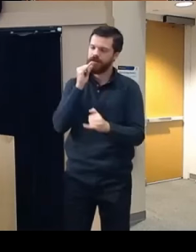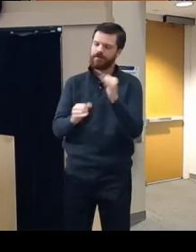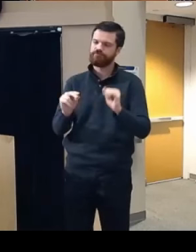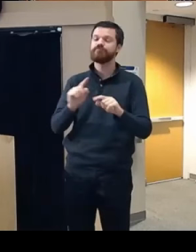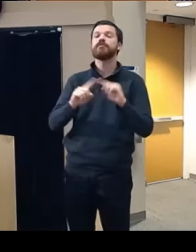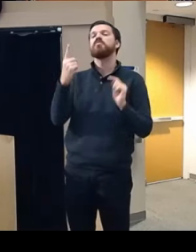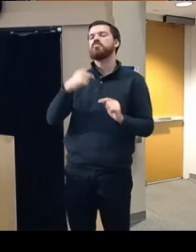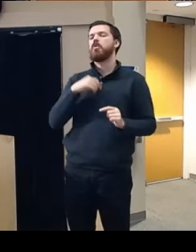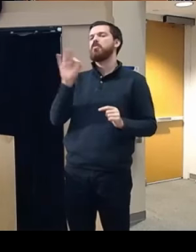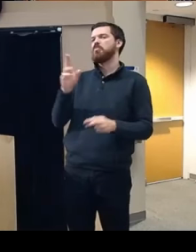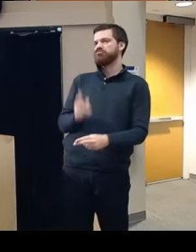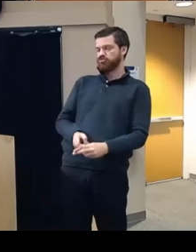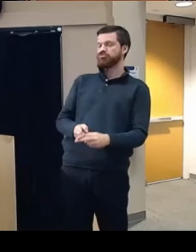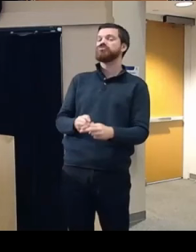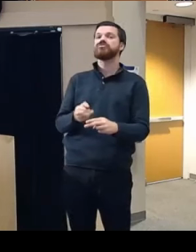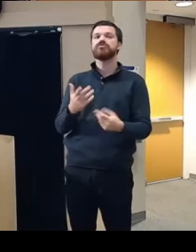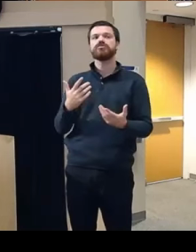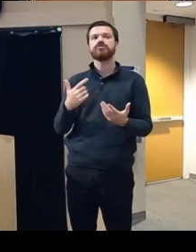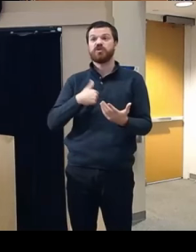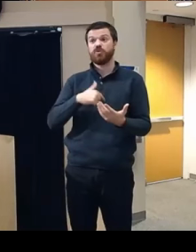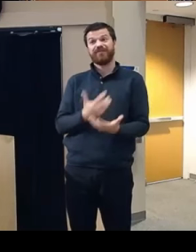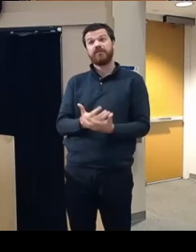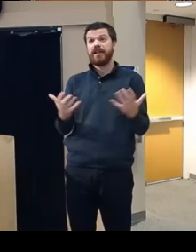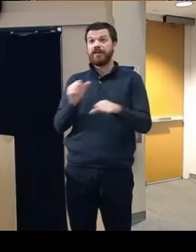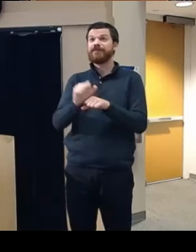I'll say is that obviously we've done we have done a huge amount of work thank you Tera for